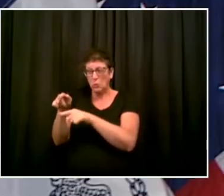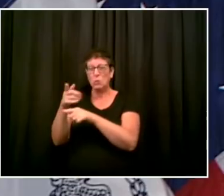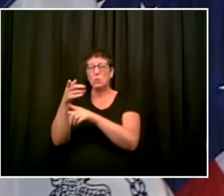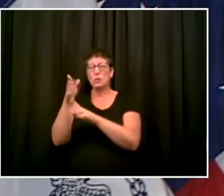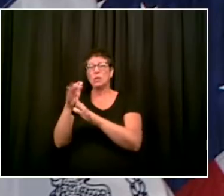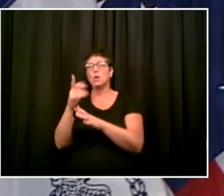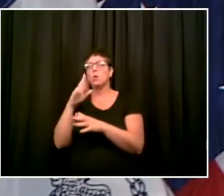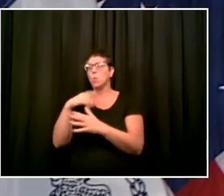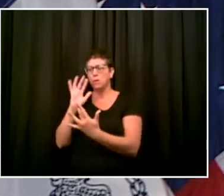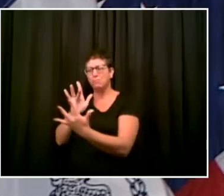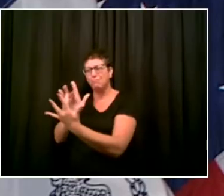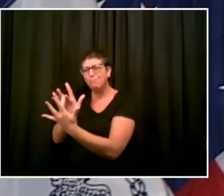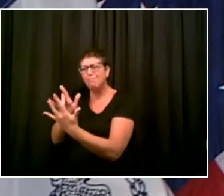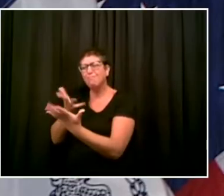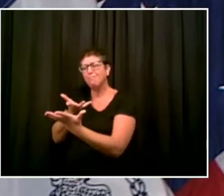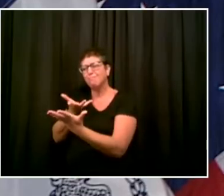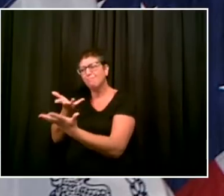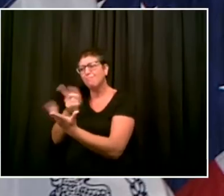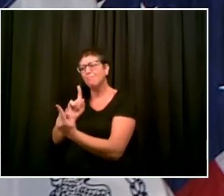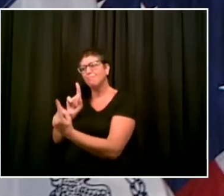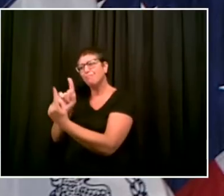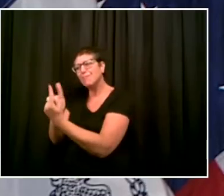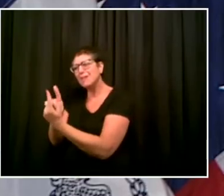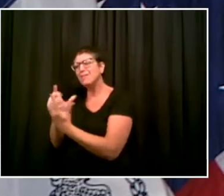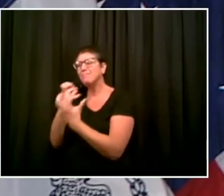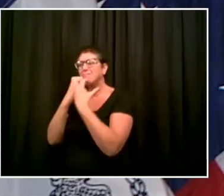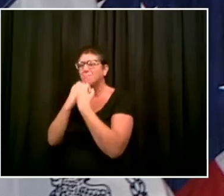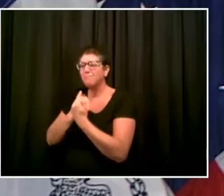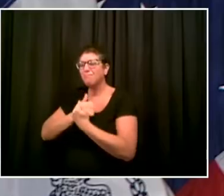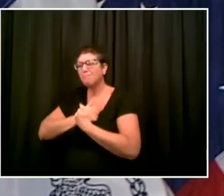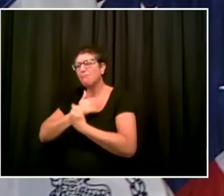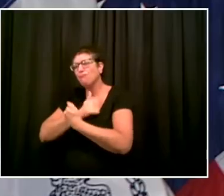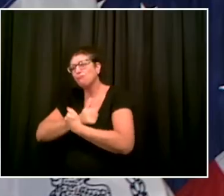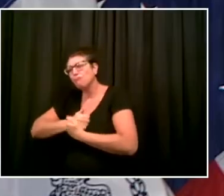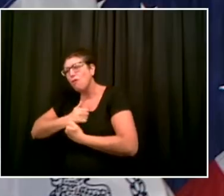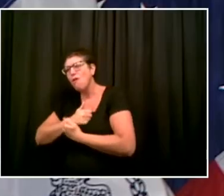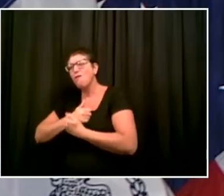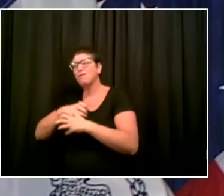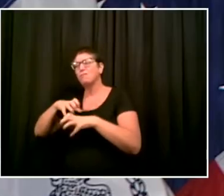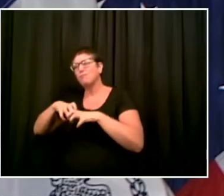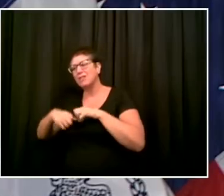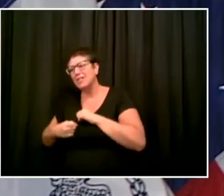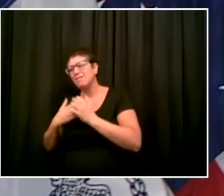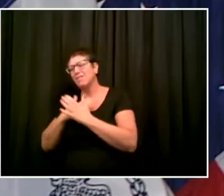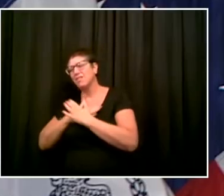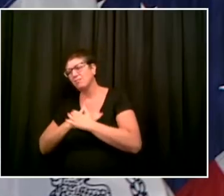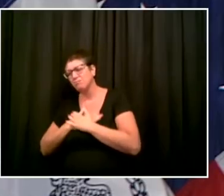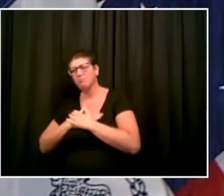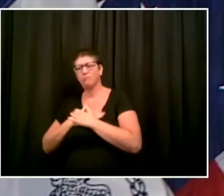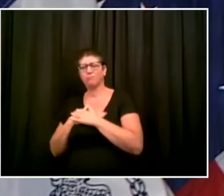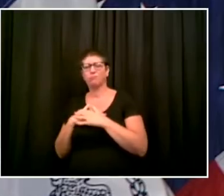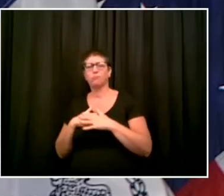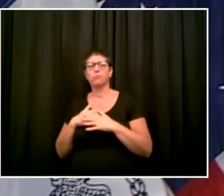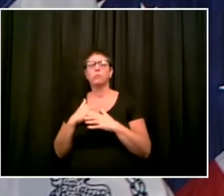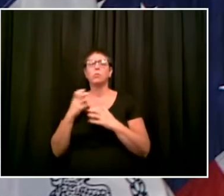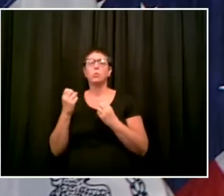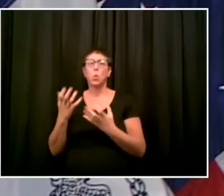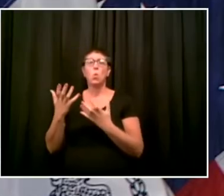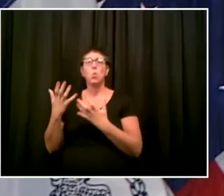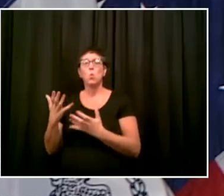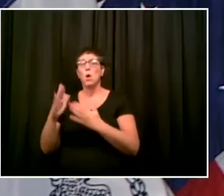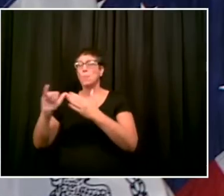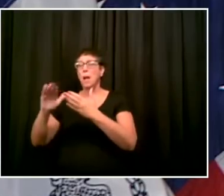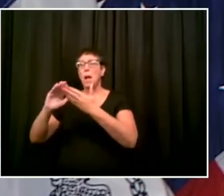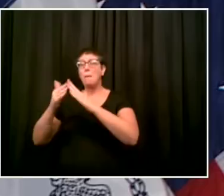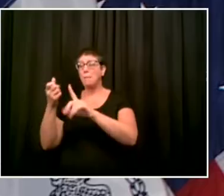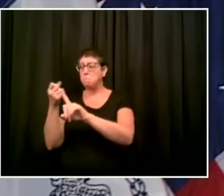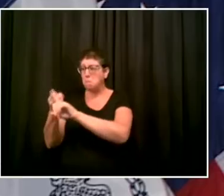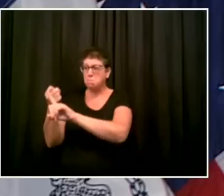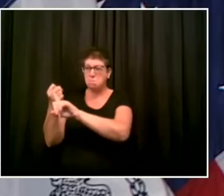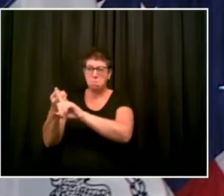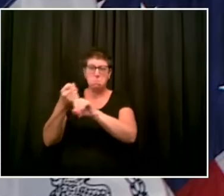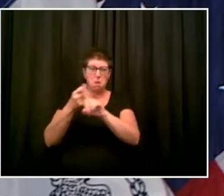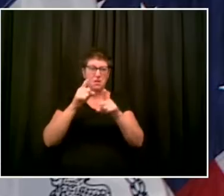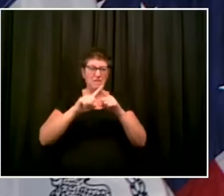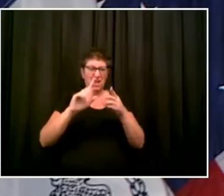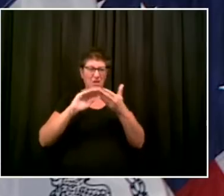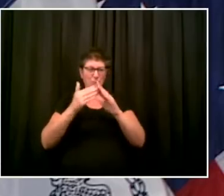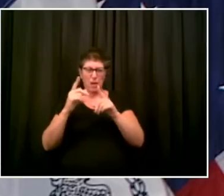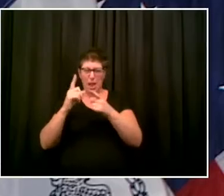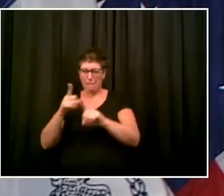TO THAT VIOLENCE.